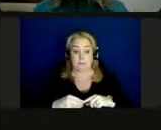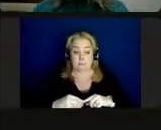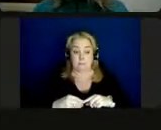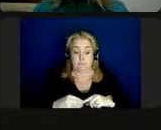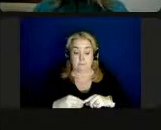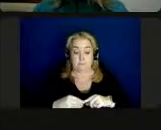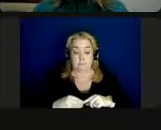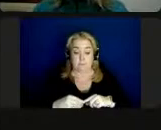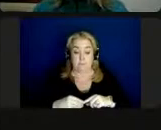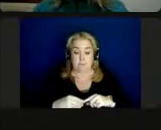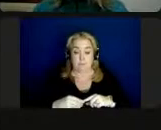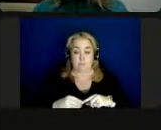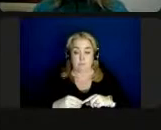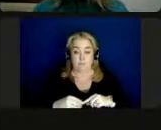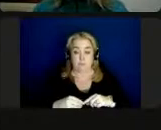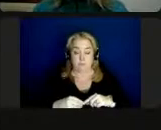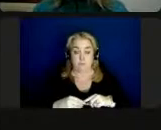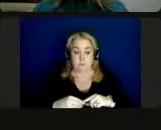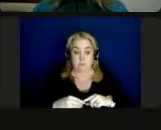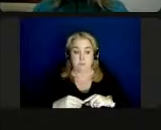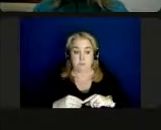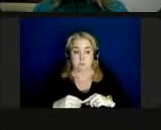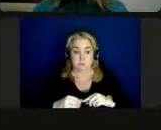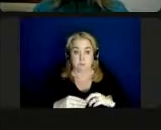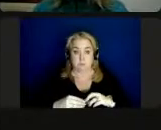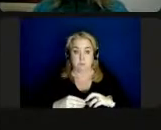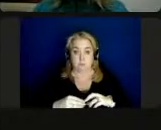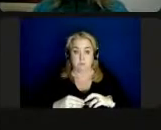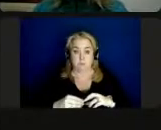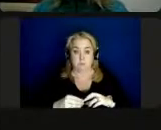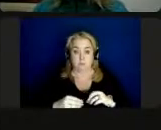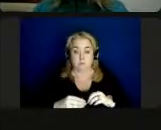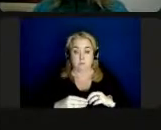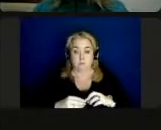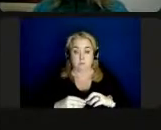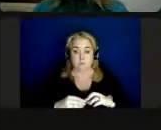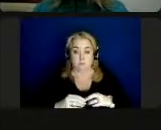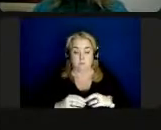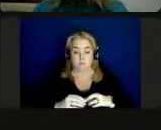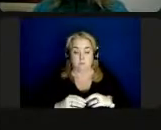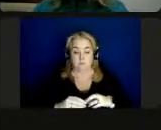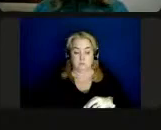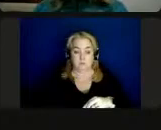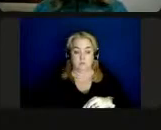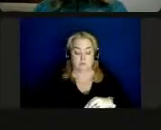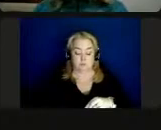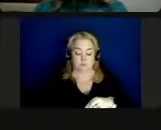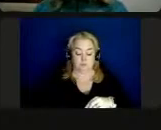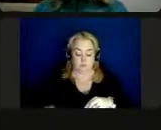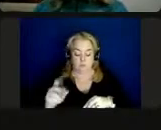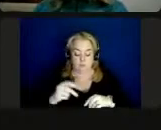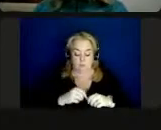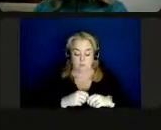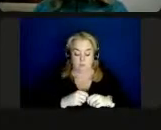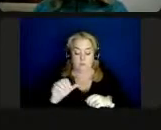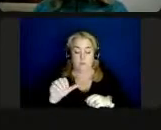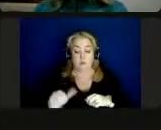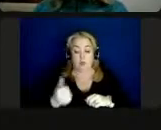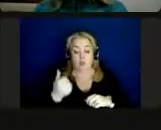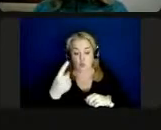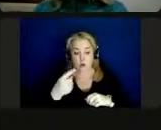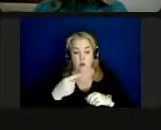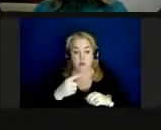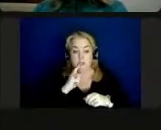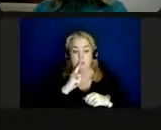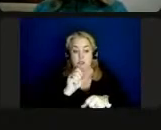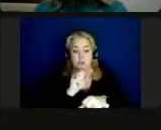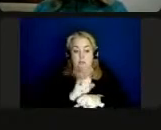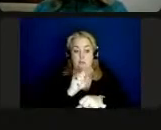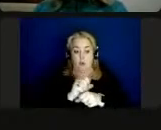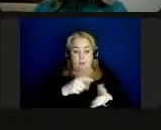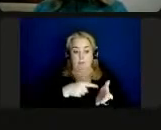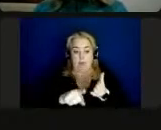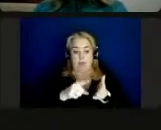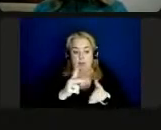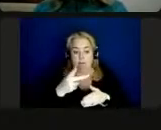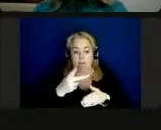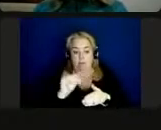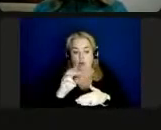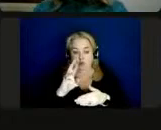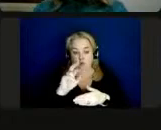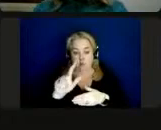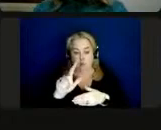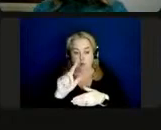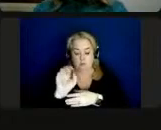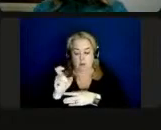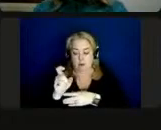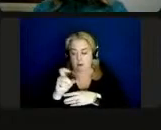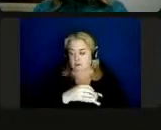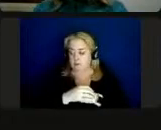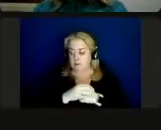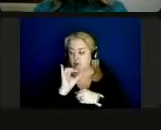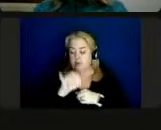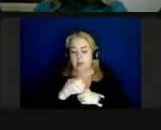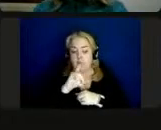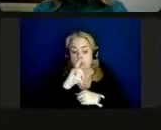BE 18, CHANGE THE DOUBLING